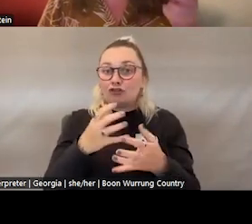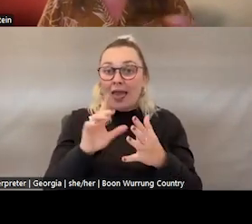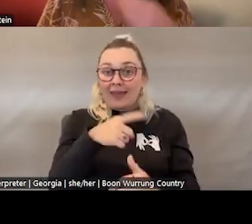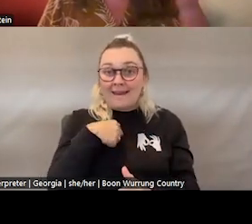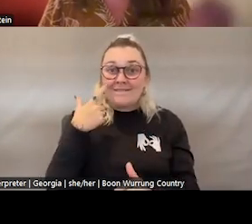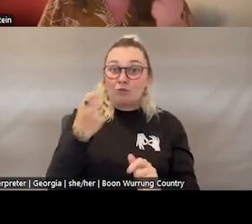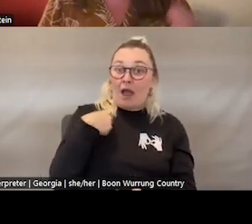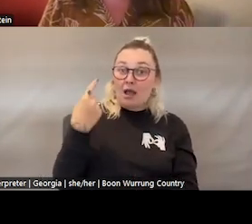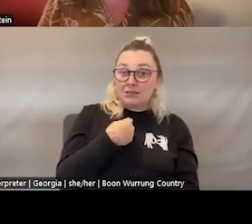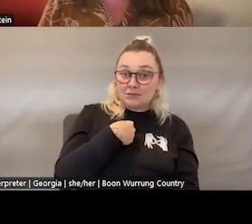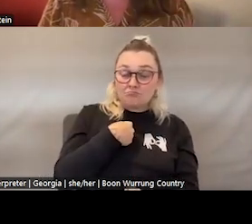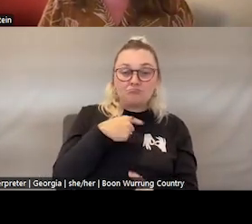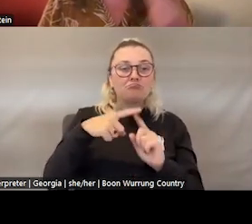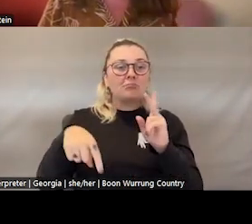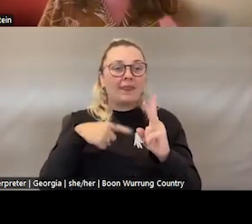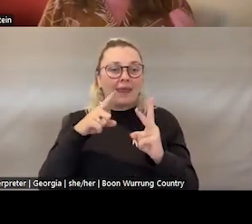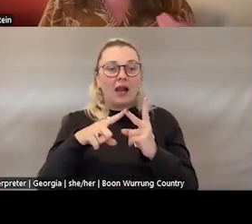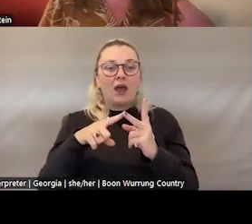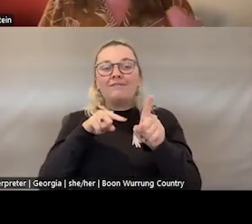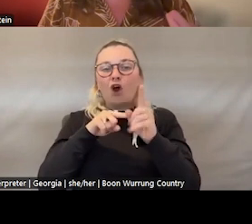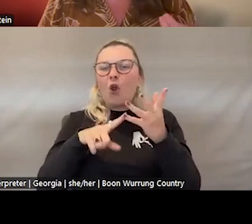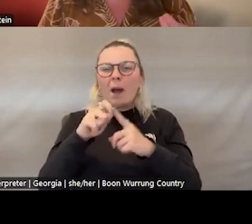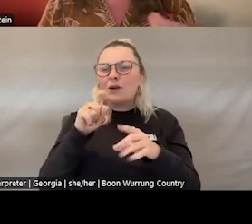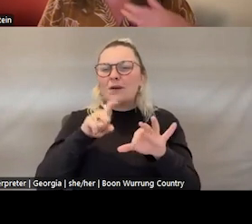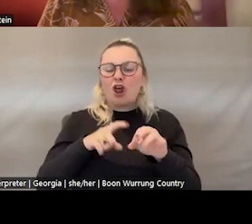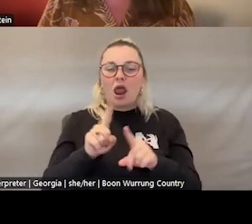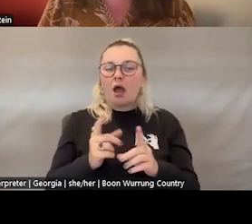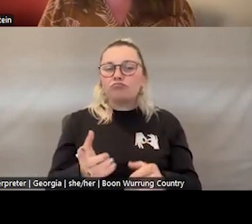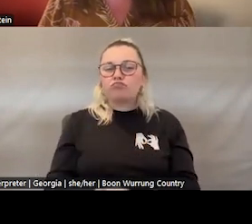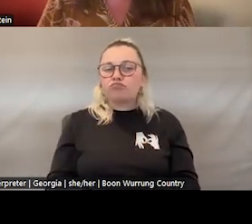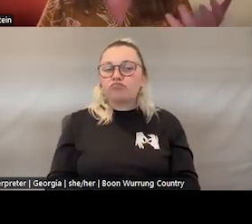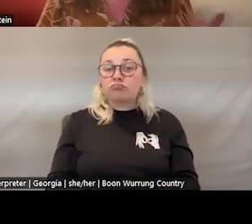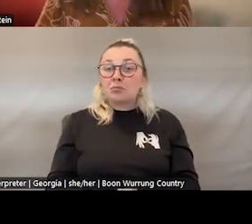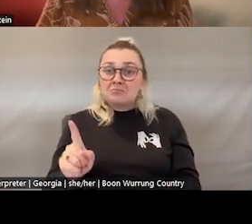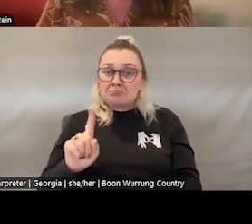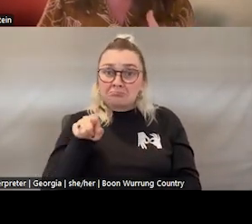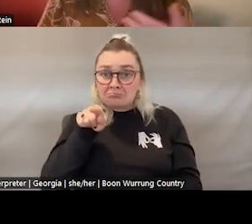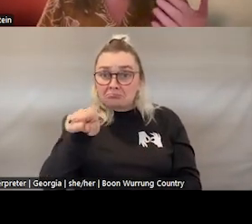Ask them one follow-up question, like, "what are they interested in?